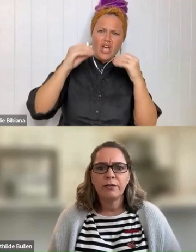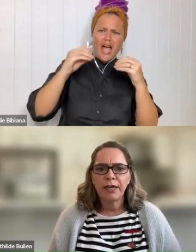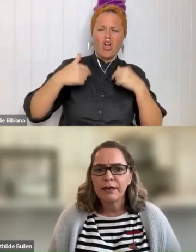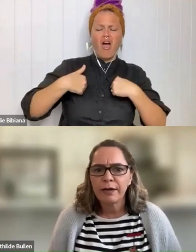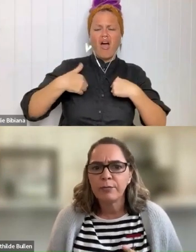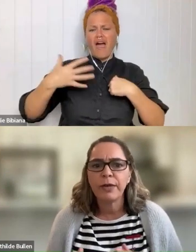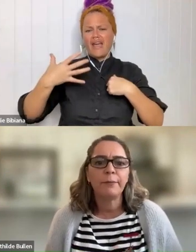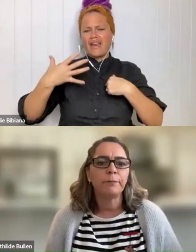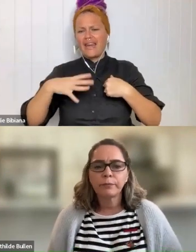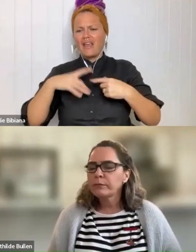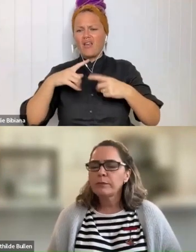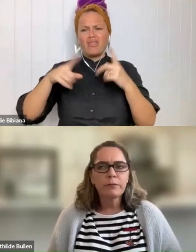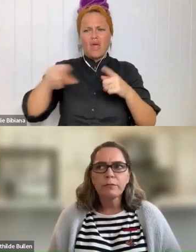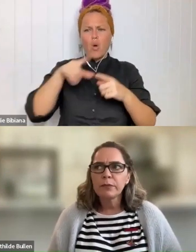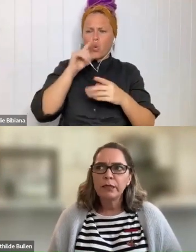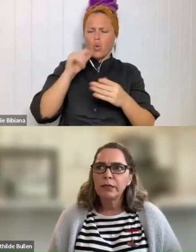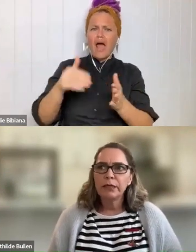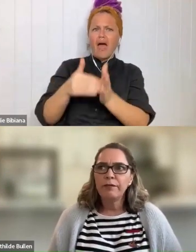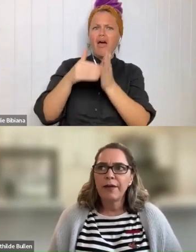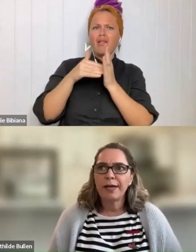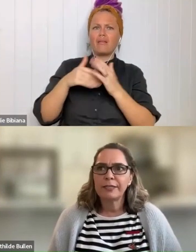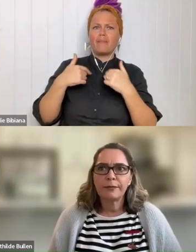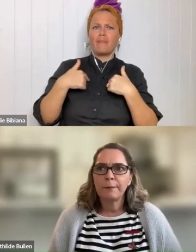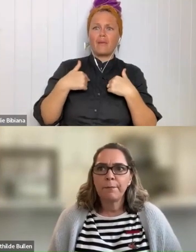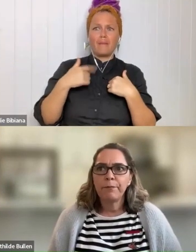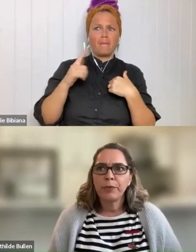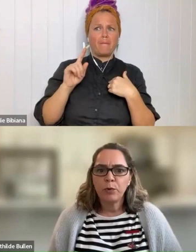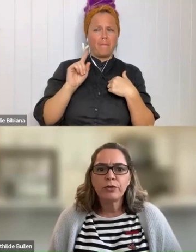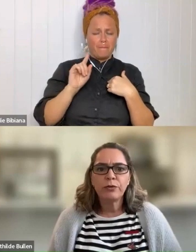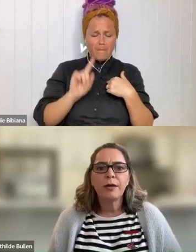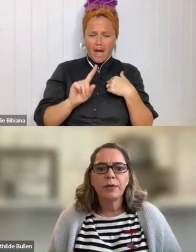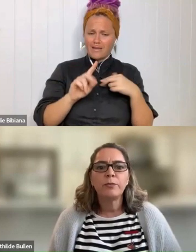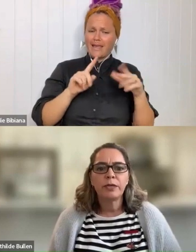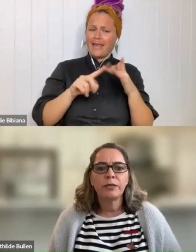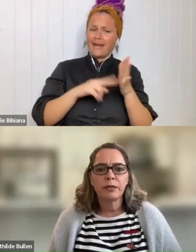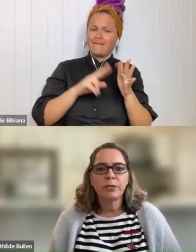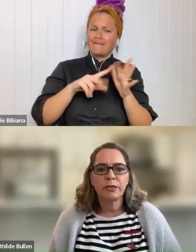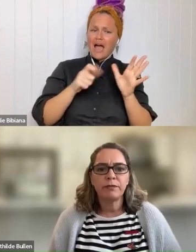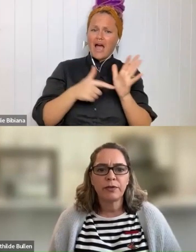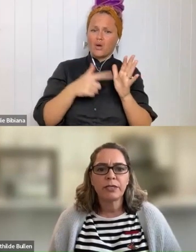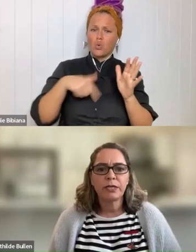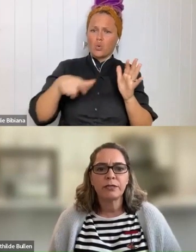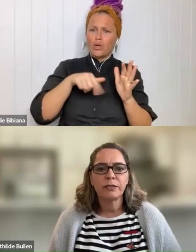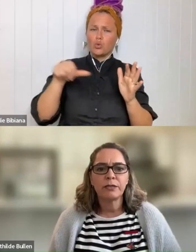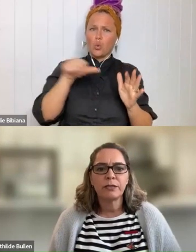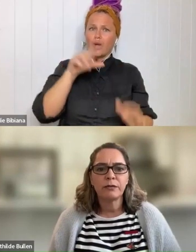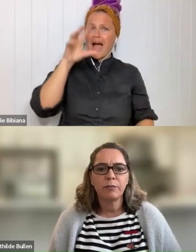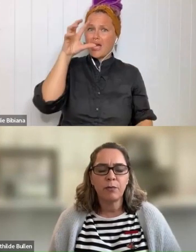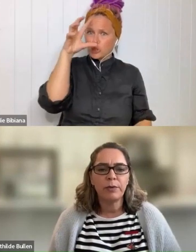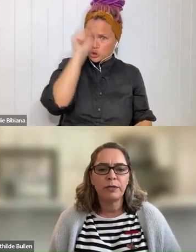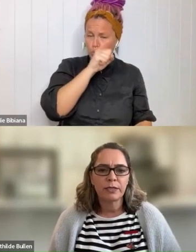they can help me. In fact, we should come in with the assumption that First Nations mob in this